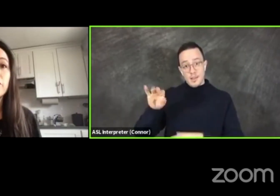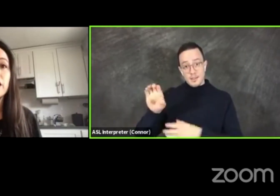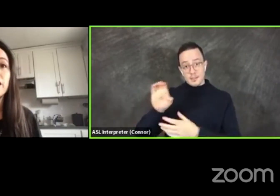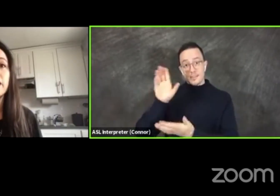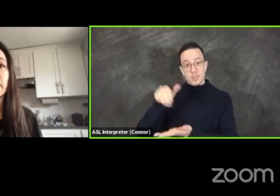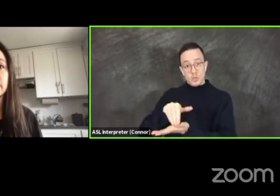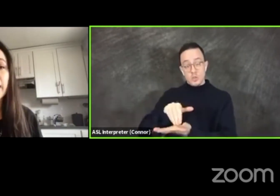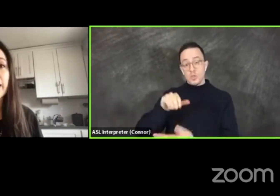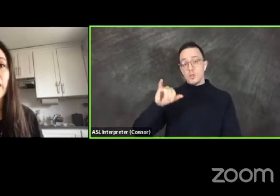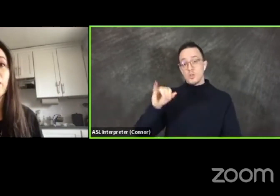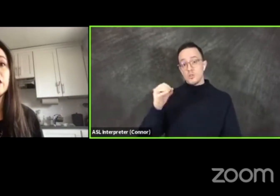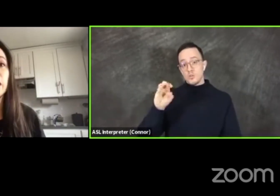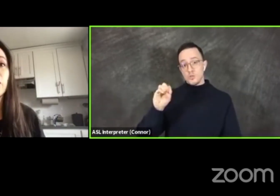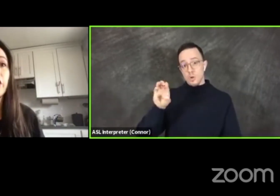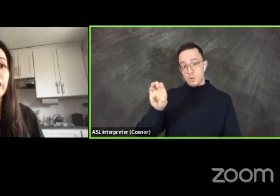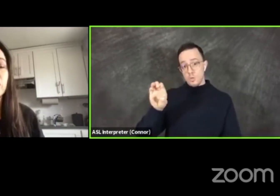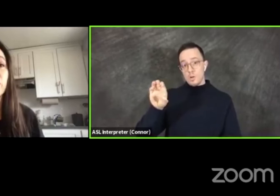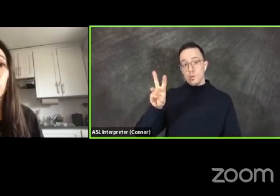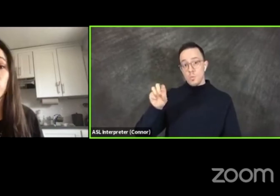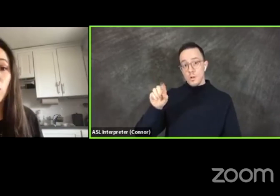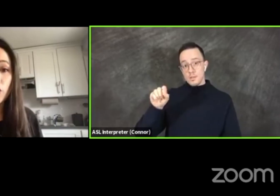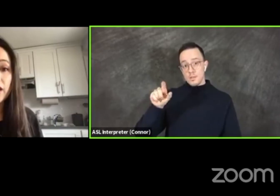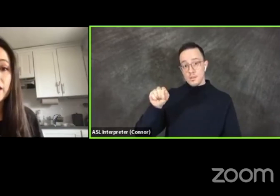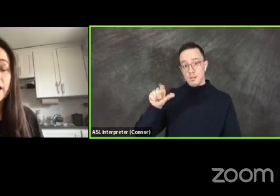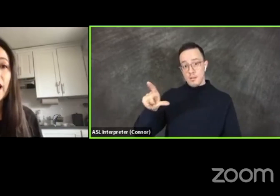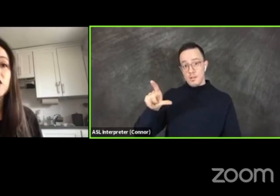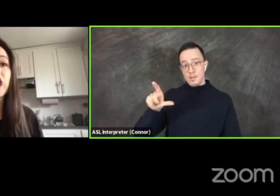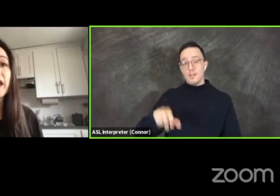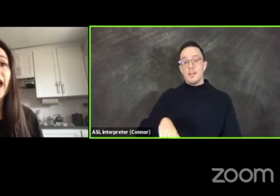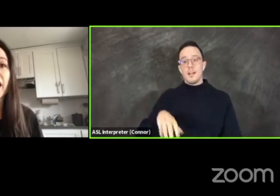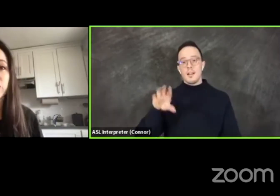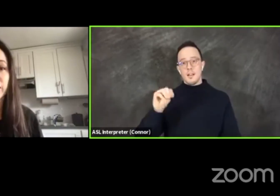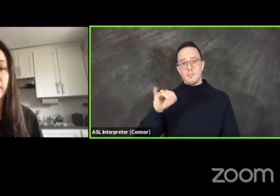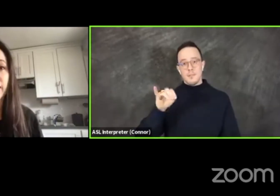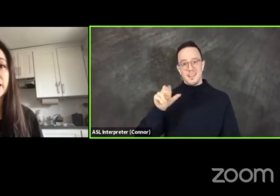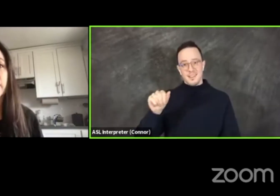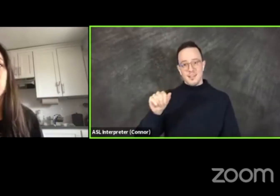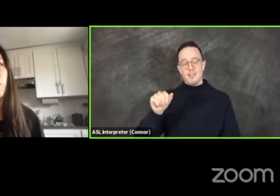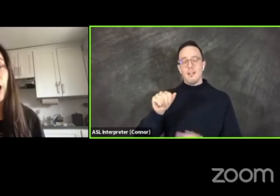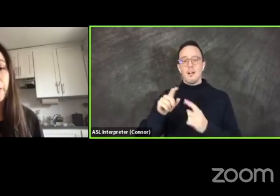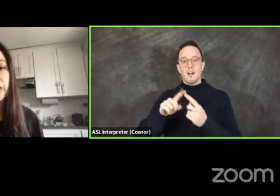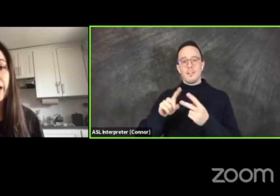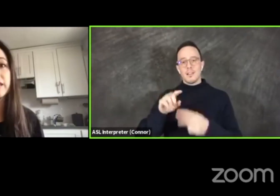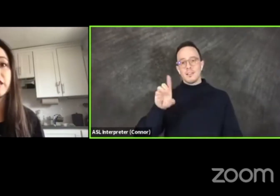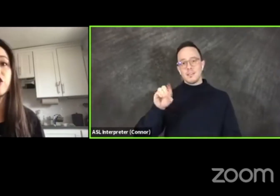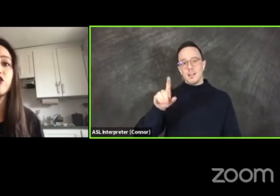AND MIA NATANEH OF THE DELAWARE NATION OF OKLAHOMA; AND JANE ANDERSON, INTELLECTUAL PROPERTY AND INDIGENEOUS